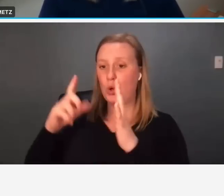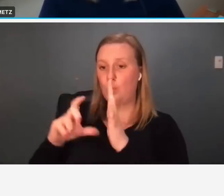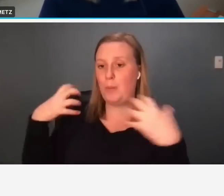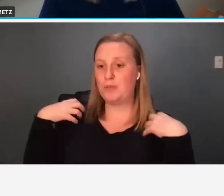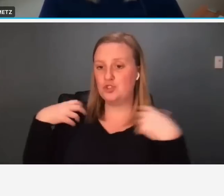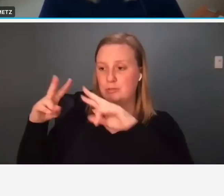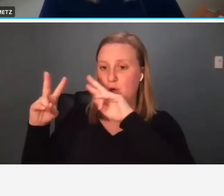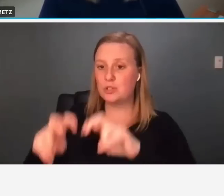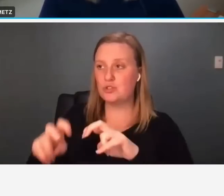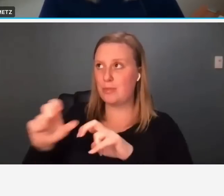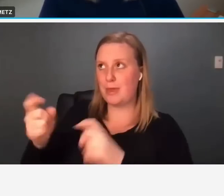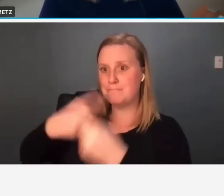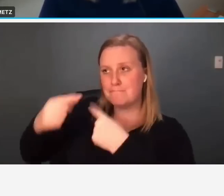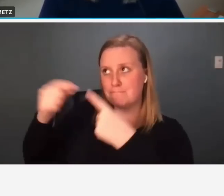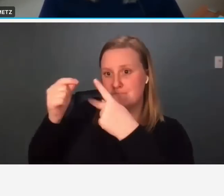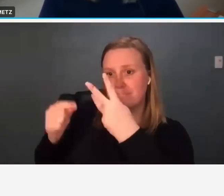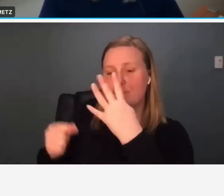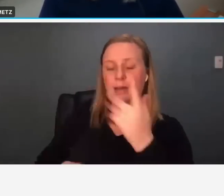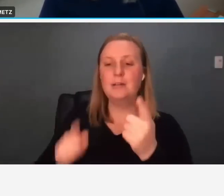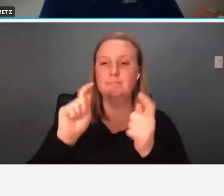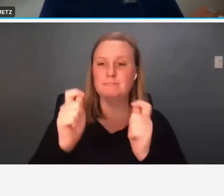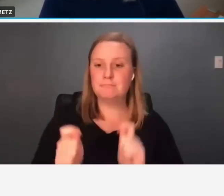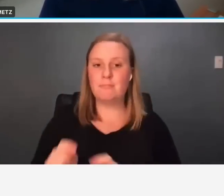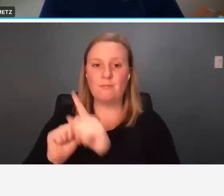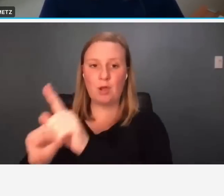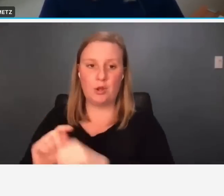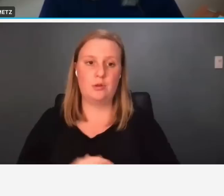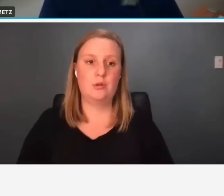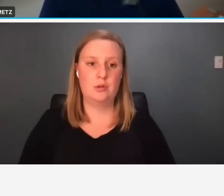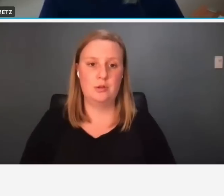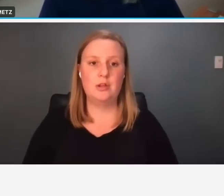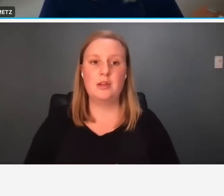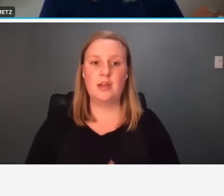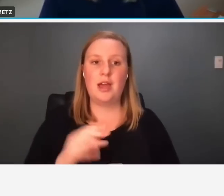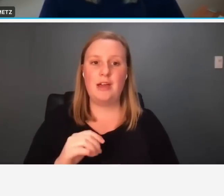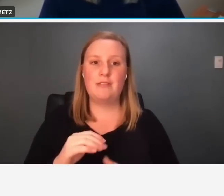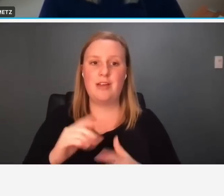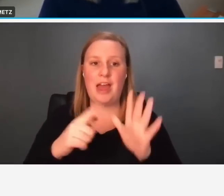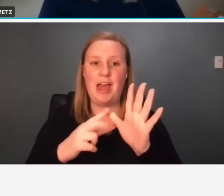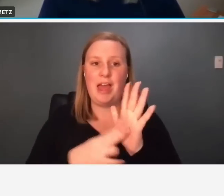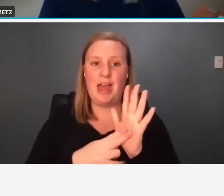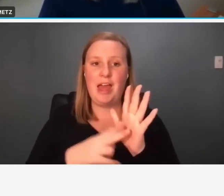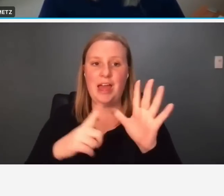The measures introduced a new aged care subsidy calculation for residential aged care known as AN-ACC,